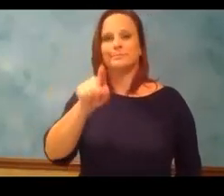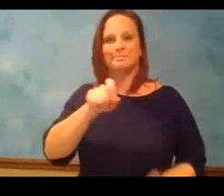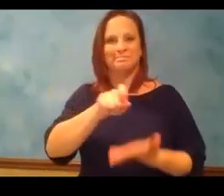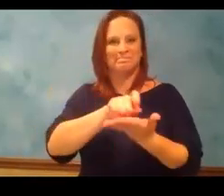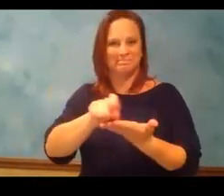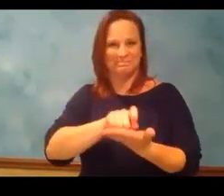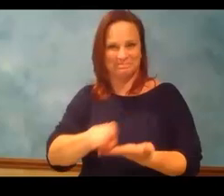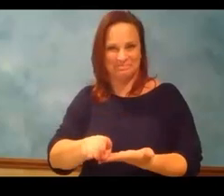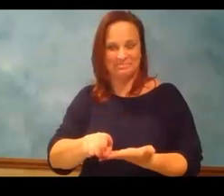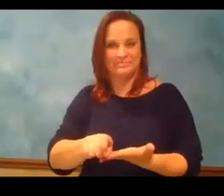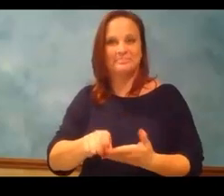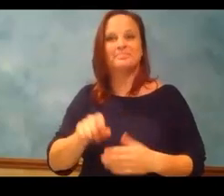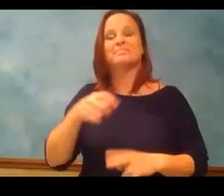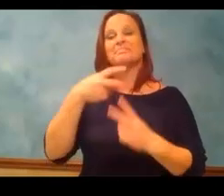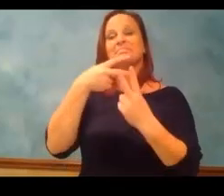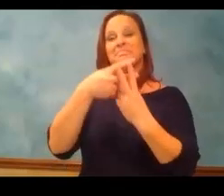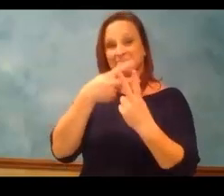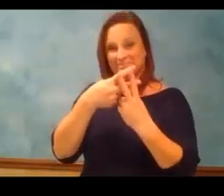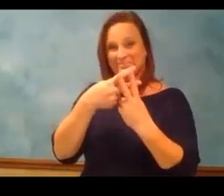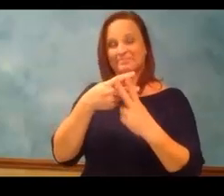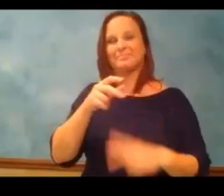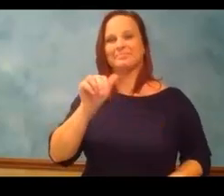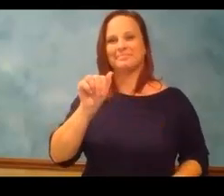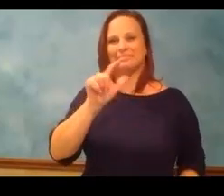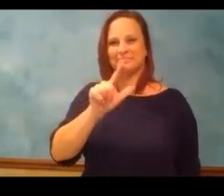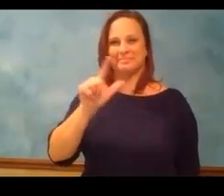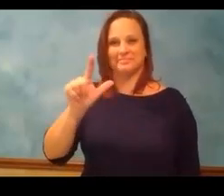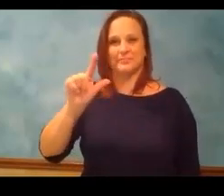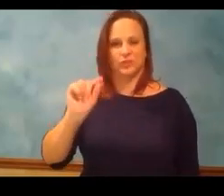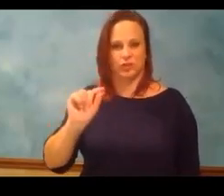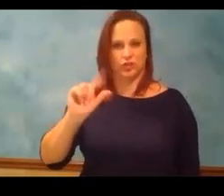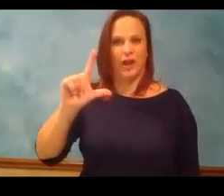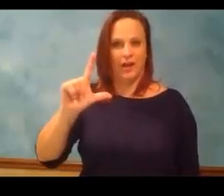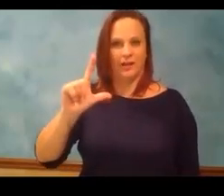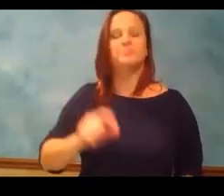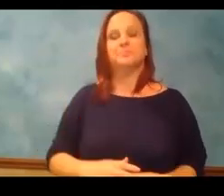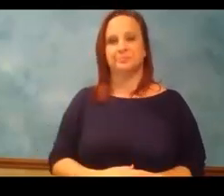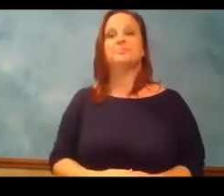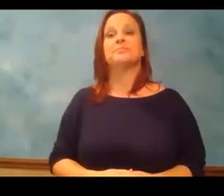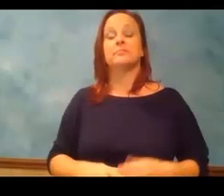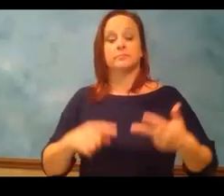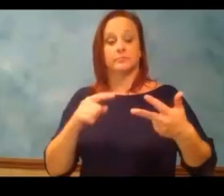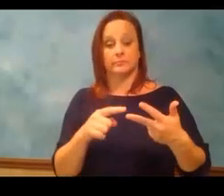you write, #ALL in capital letters.